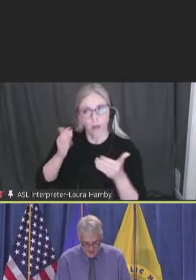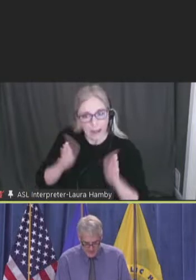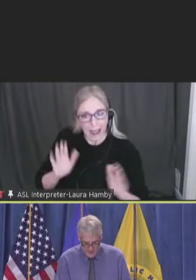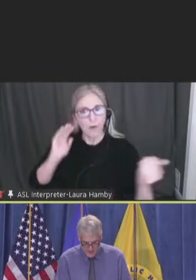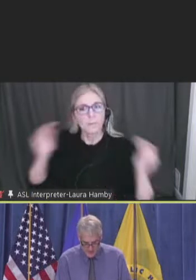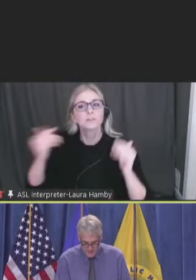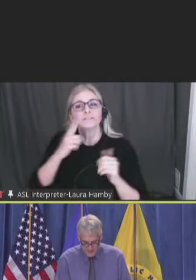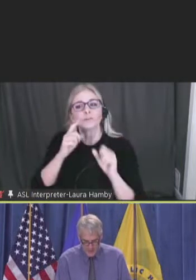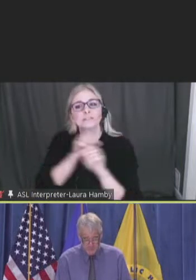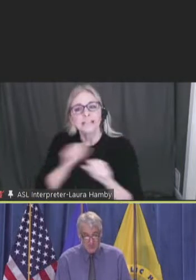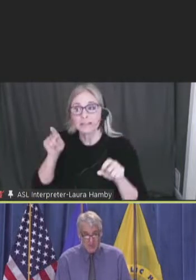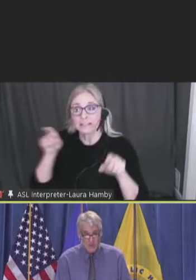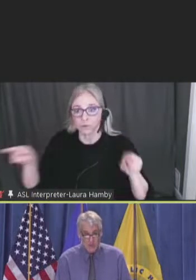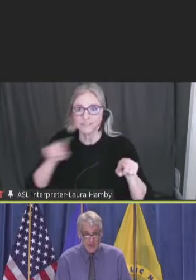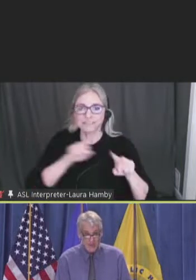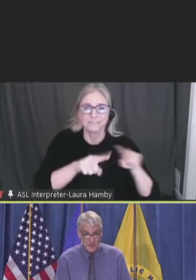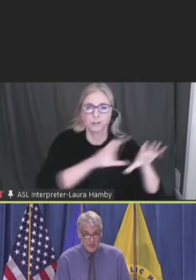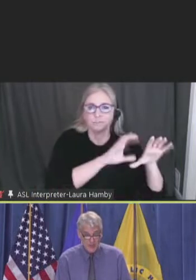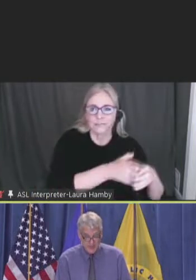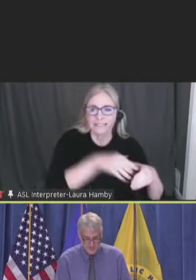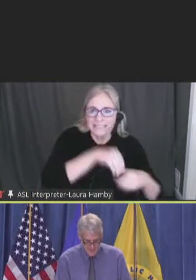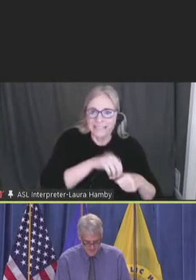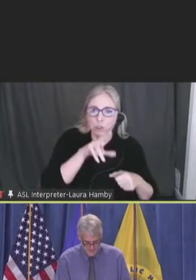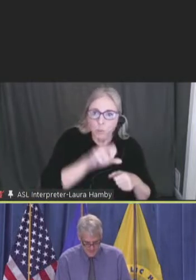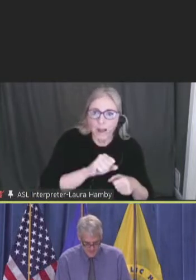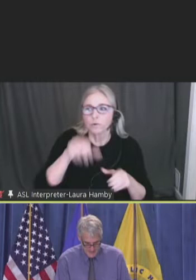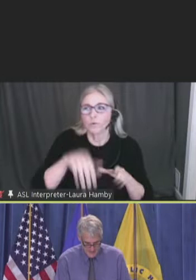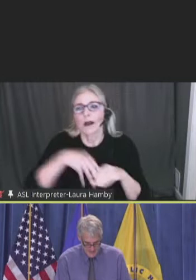between different domestic or national systems.